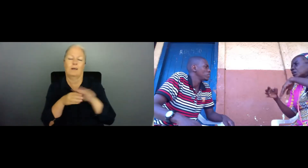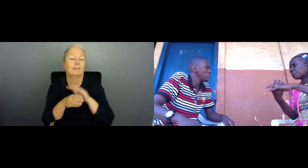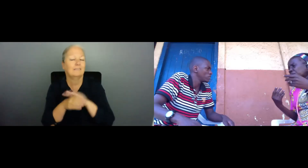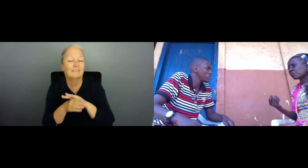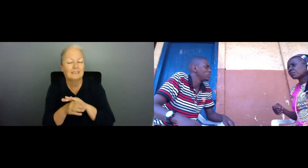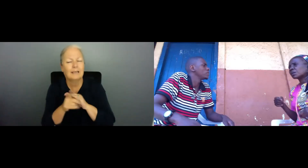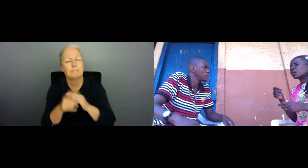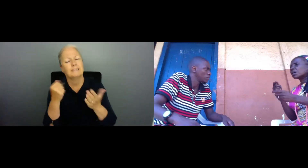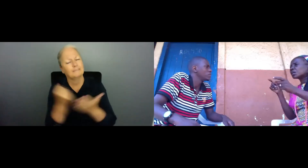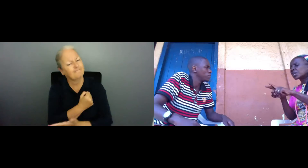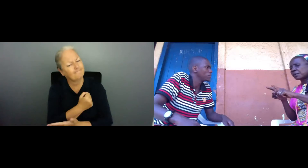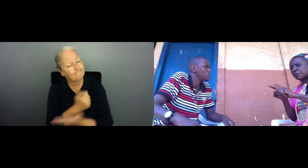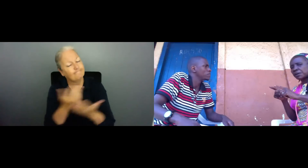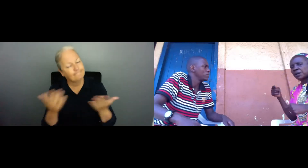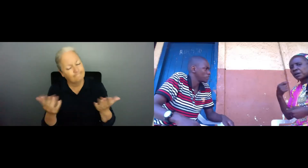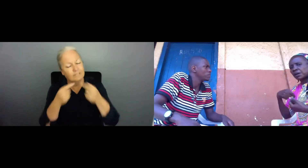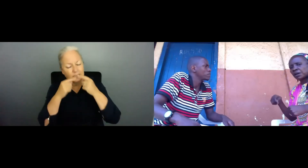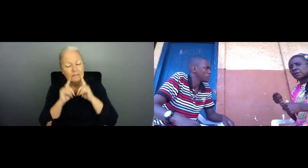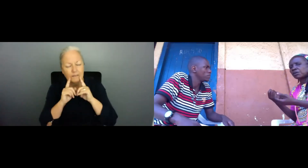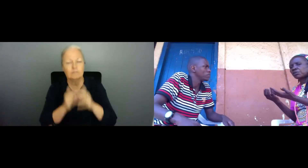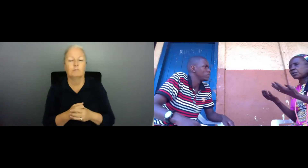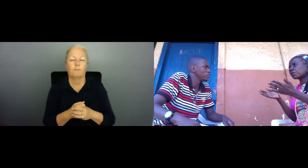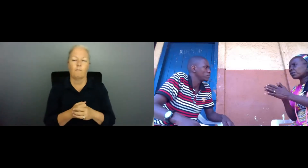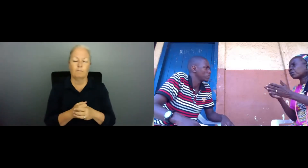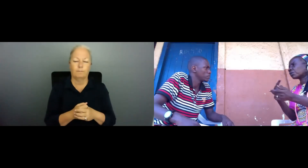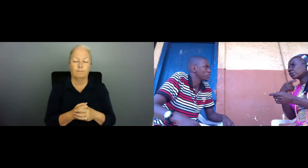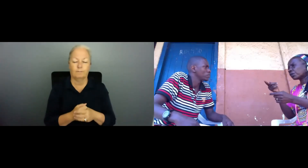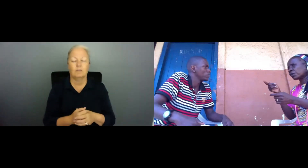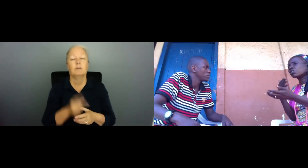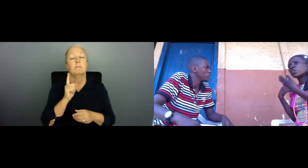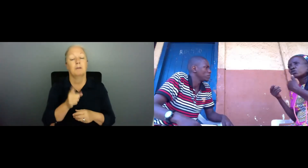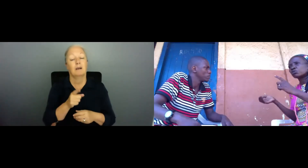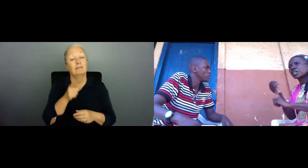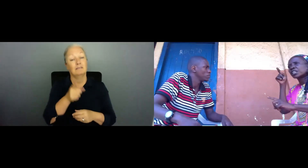also sort of a wake-up call that when you really need to take this seriously and make sure that